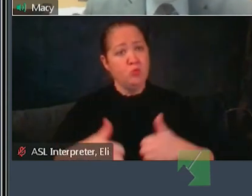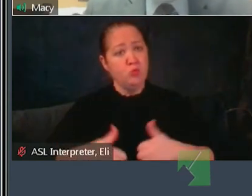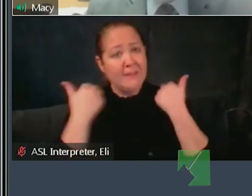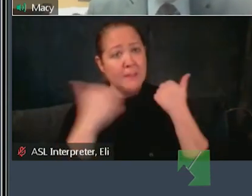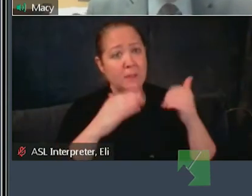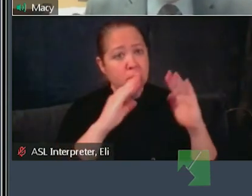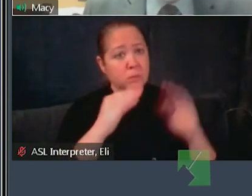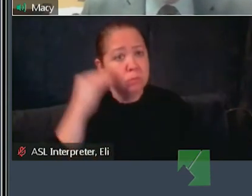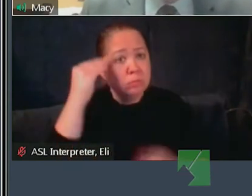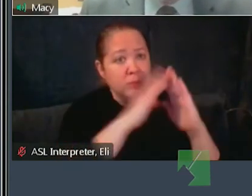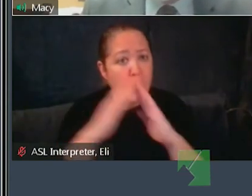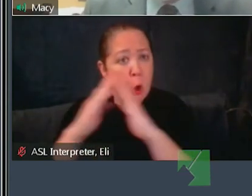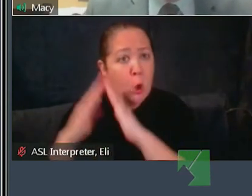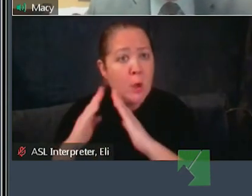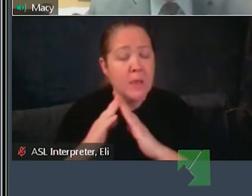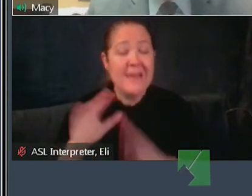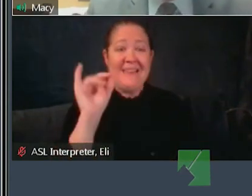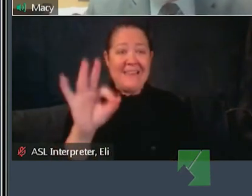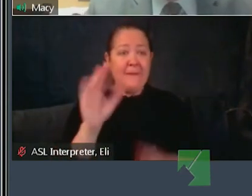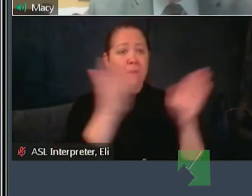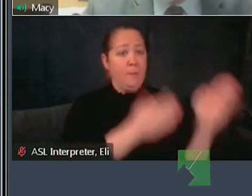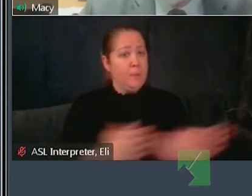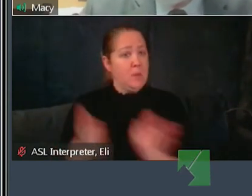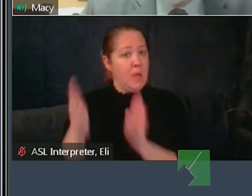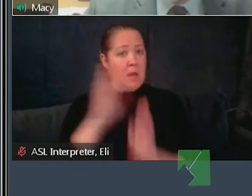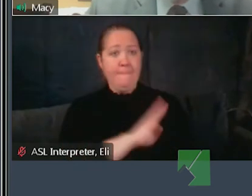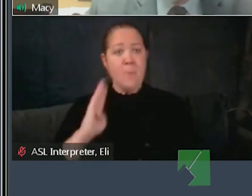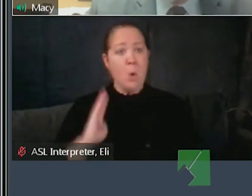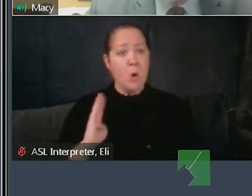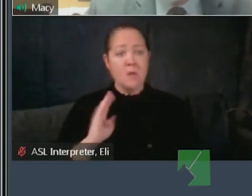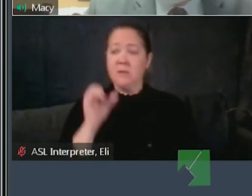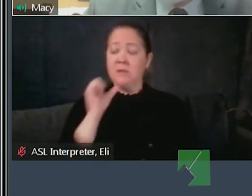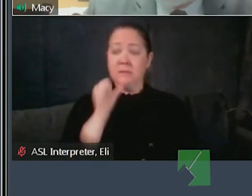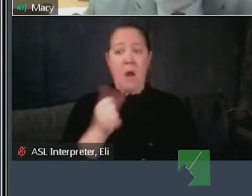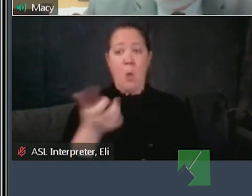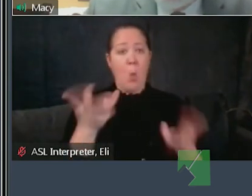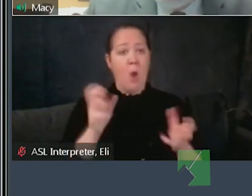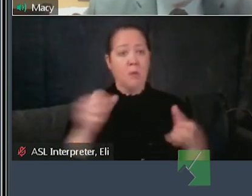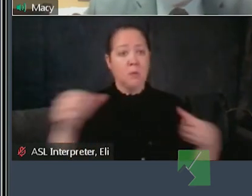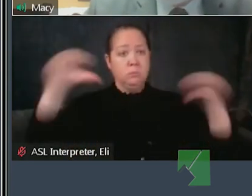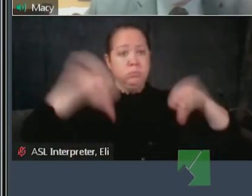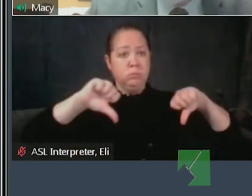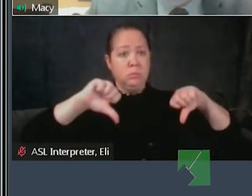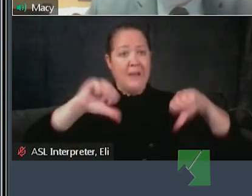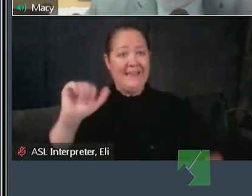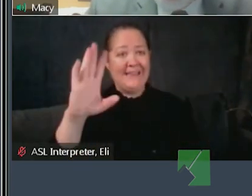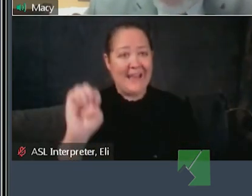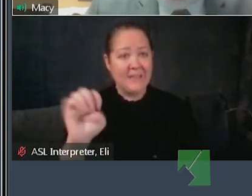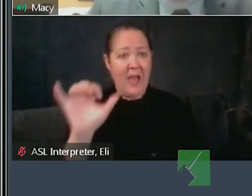if the planning board doesn't wish to dispose of this case on, on those reasons and wishes to address the merits of the